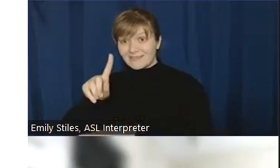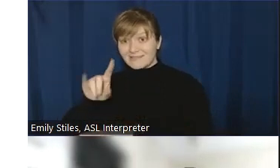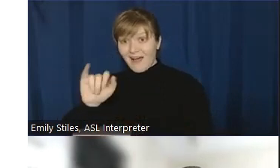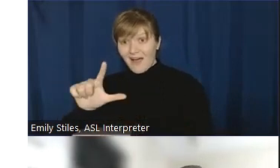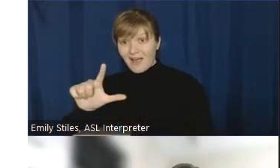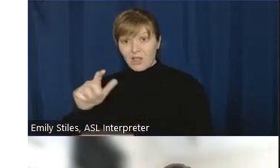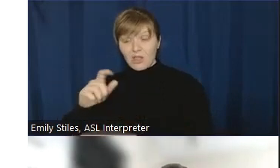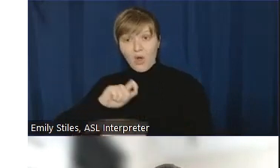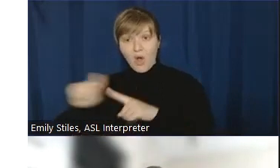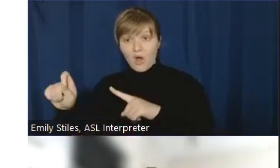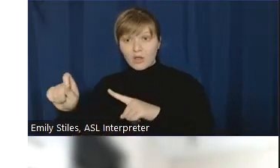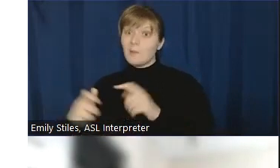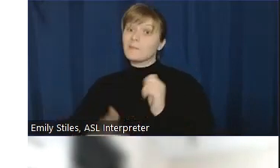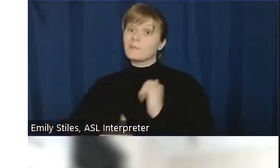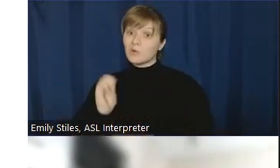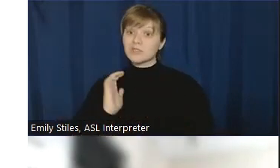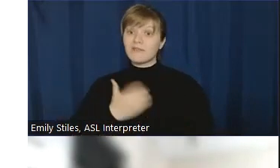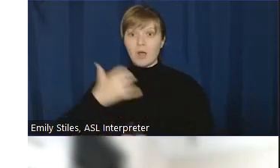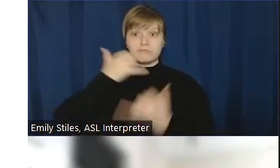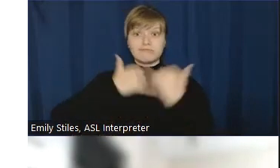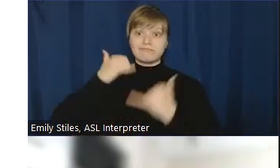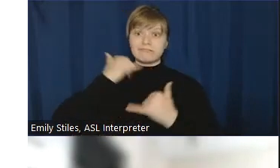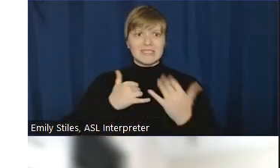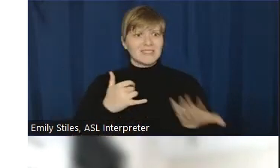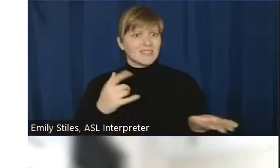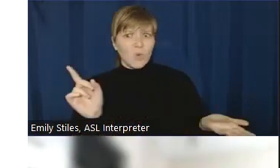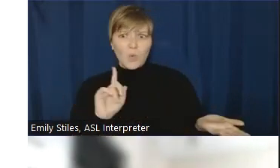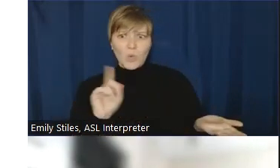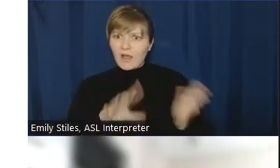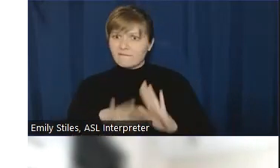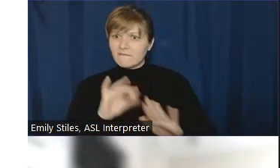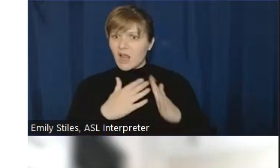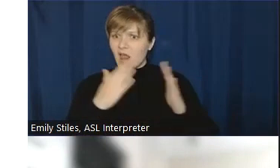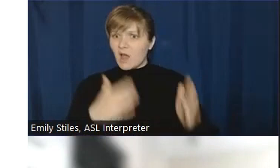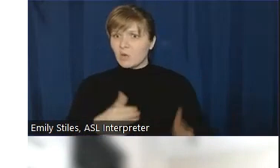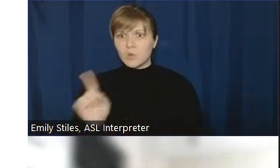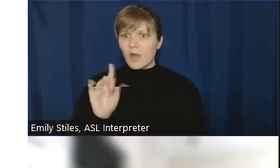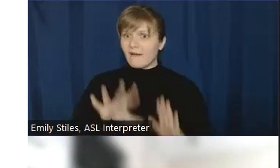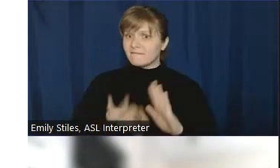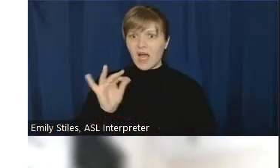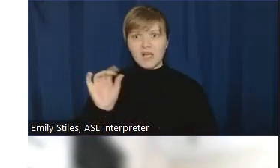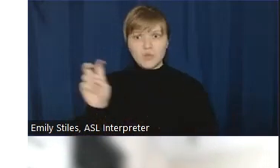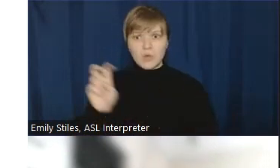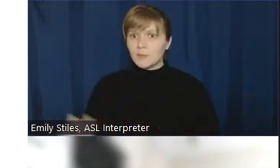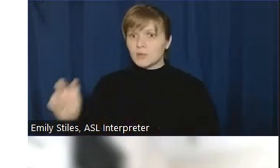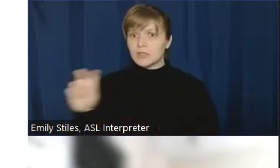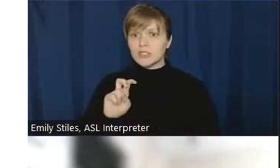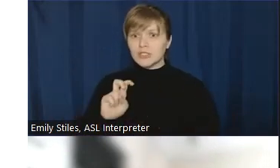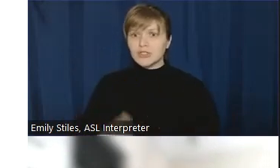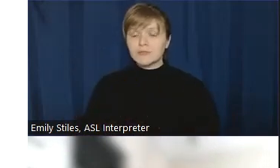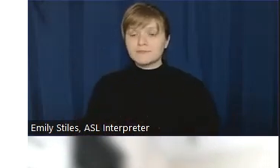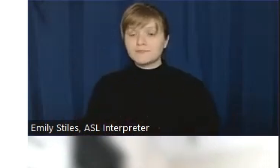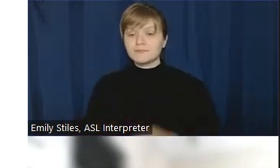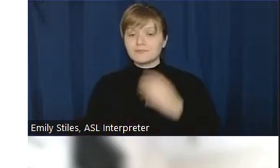get are around locating housing and transportation. In fiscal year 2021,